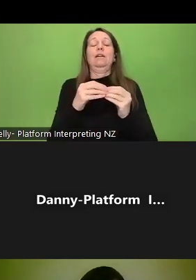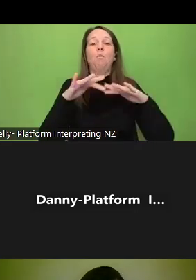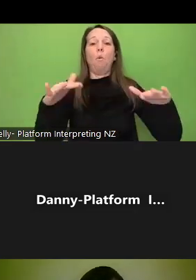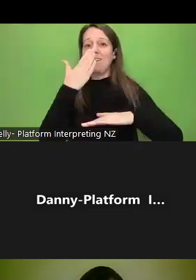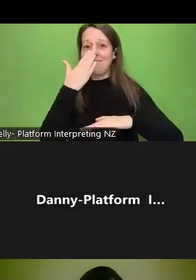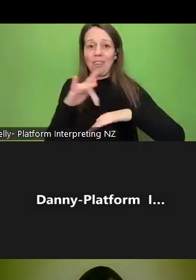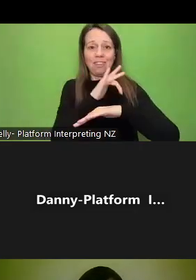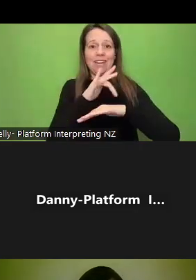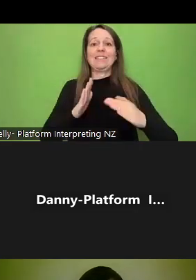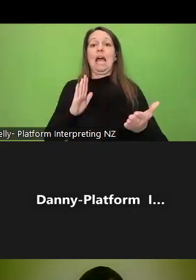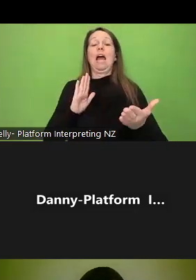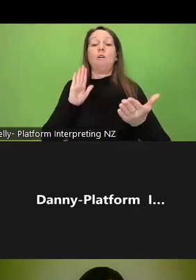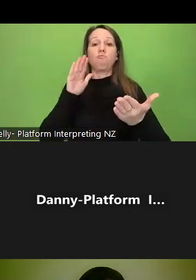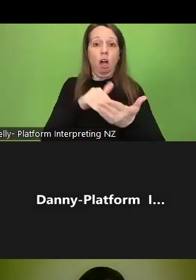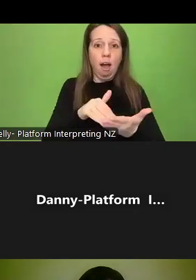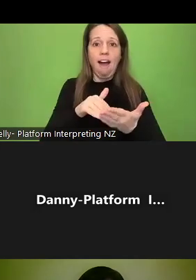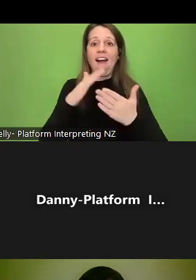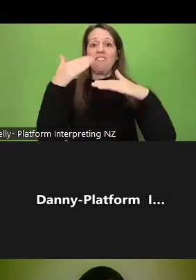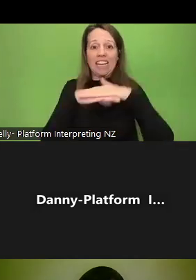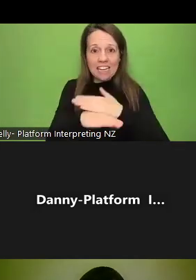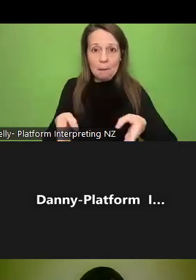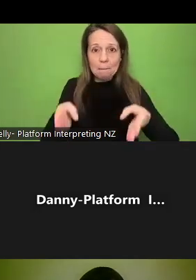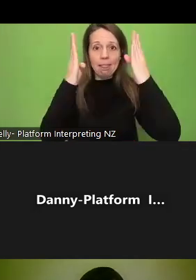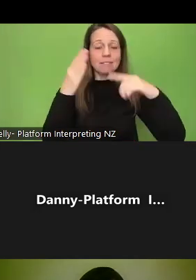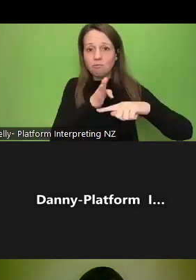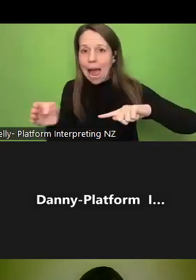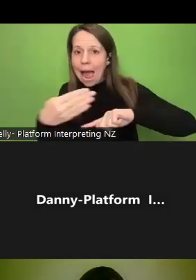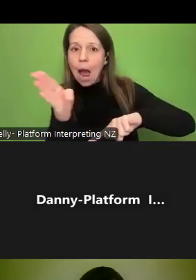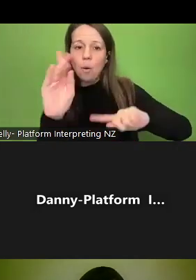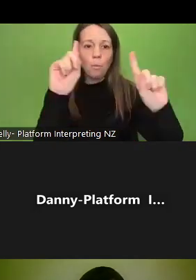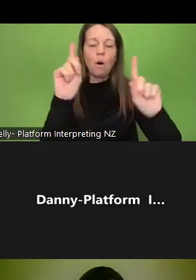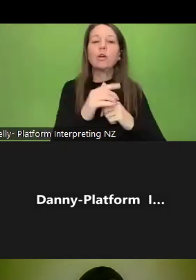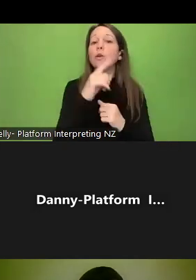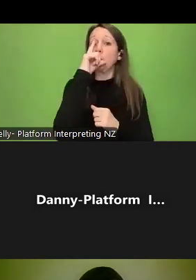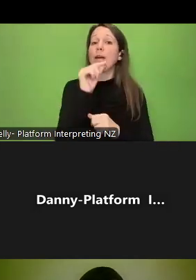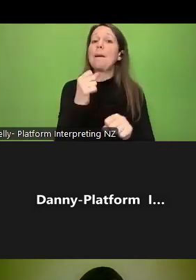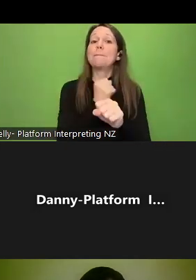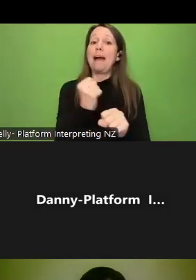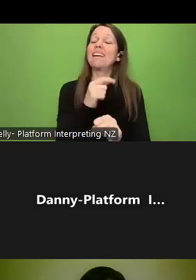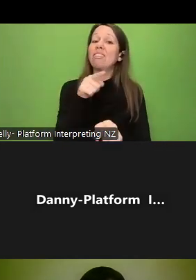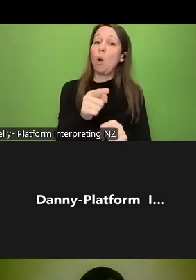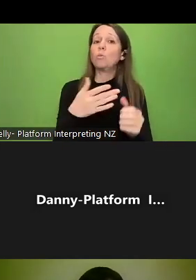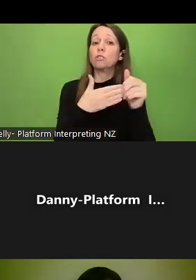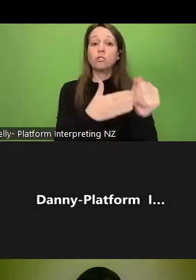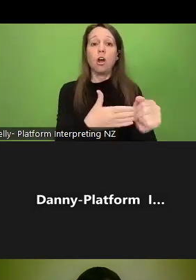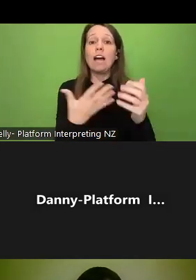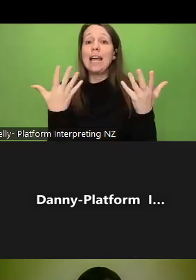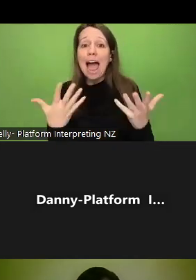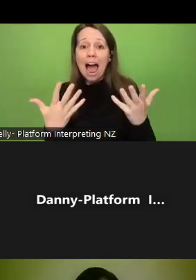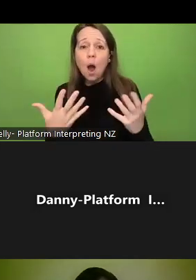You can make these guides in Microsoft Word, you can make these guides in PowerPoint, Canva, they're really easy.